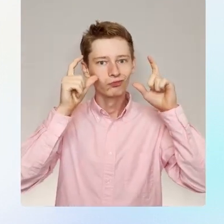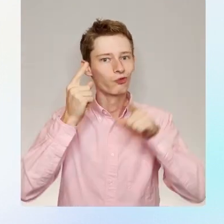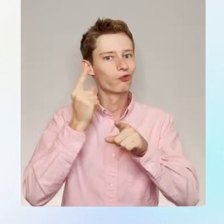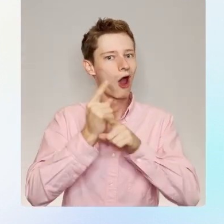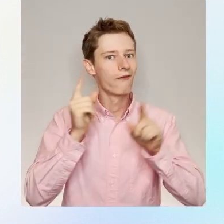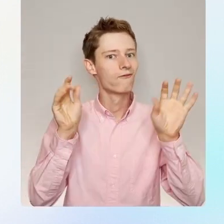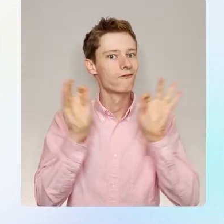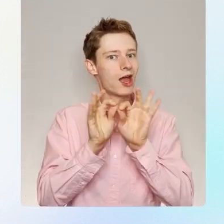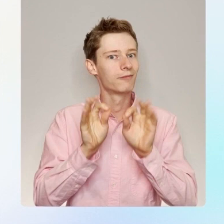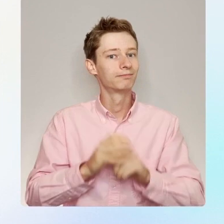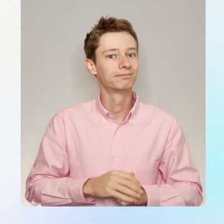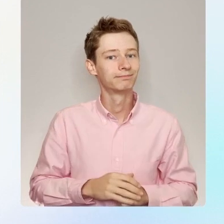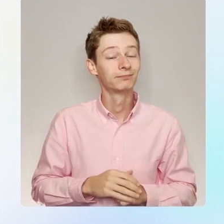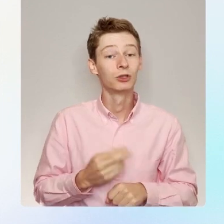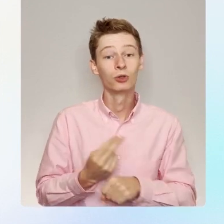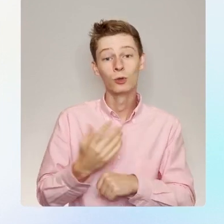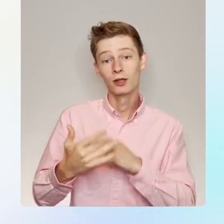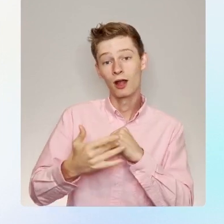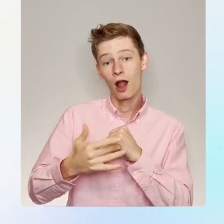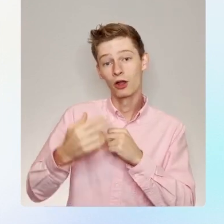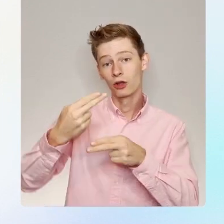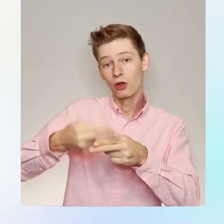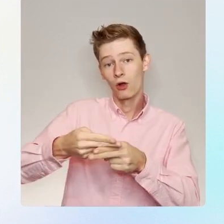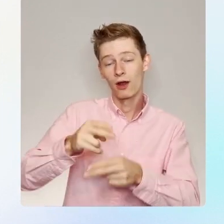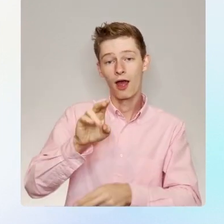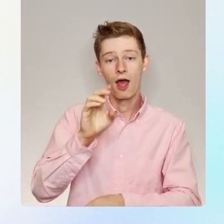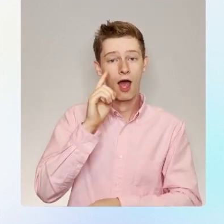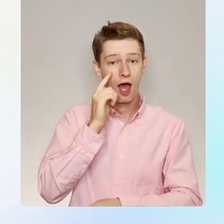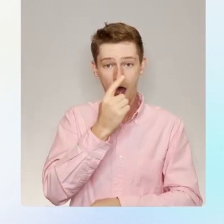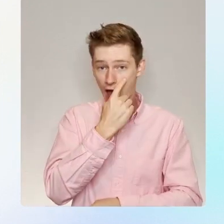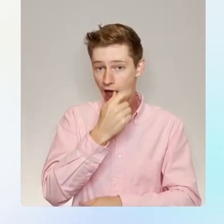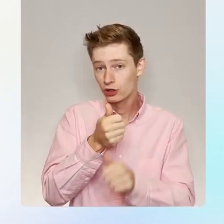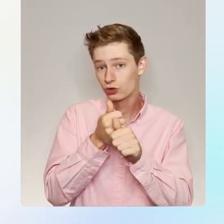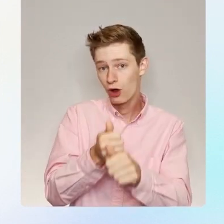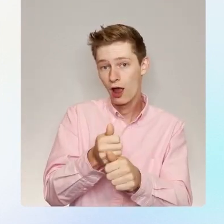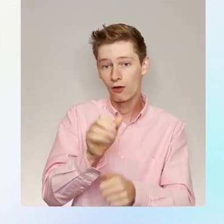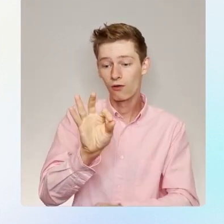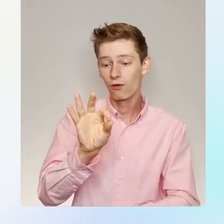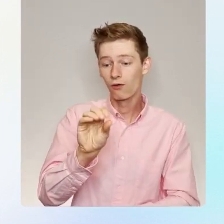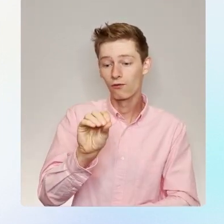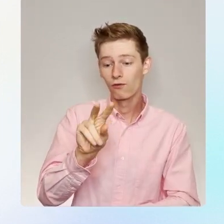Using a technology called eye tracked foveated rendering, this device can ensure